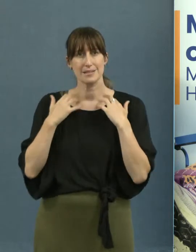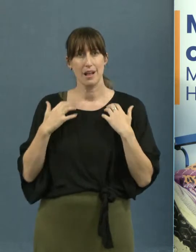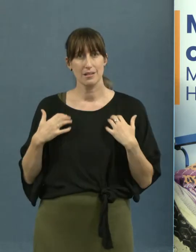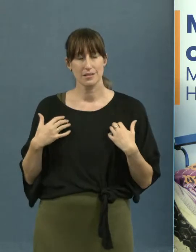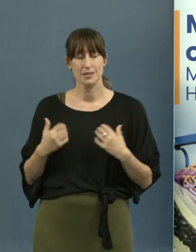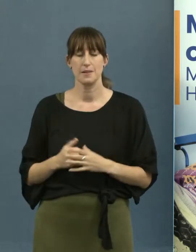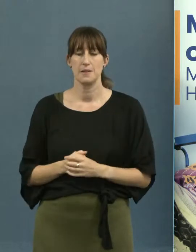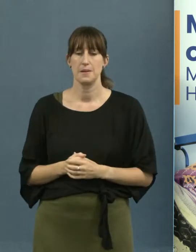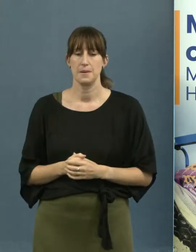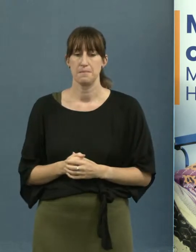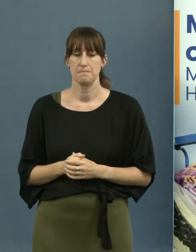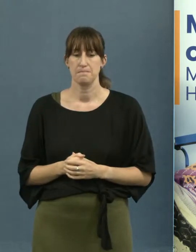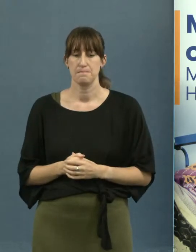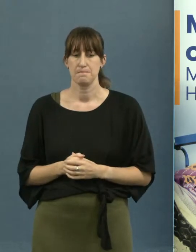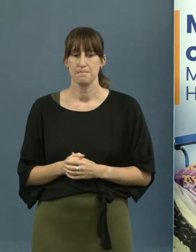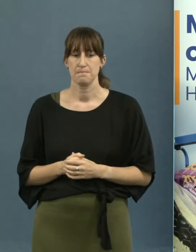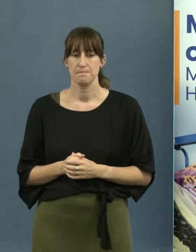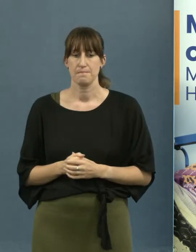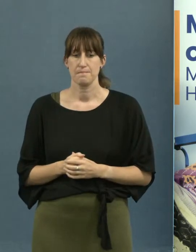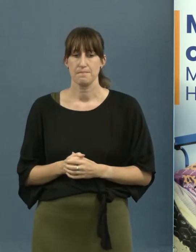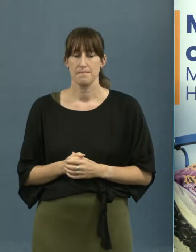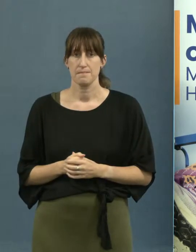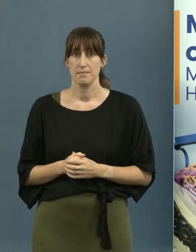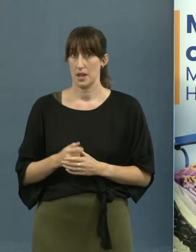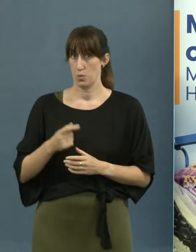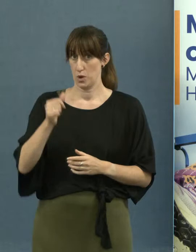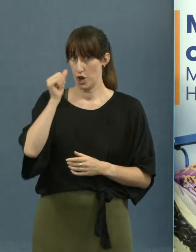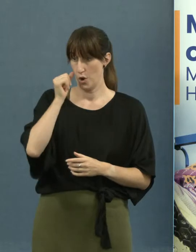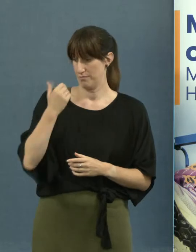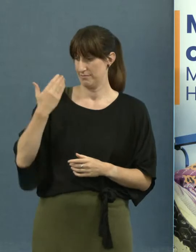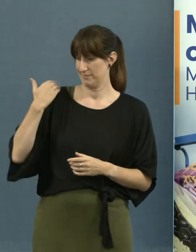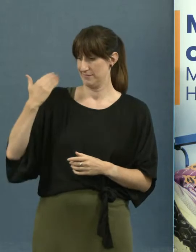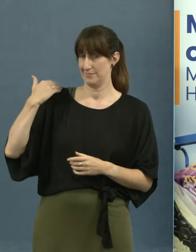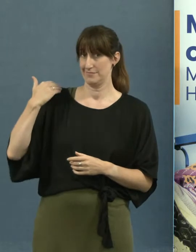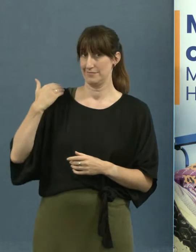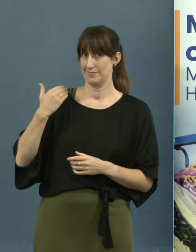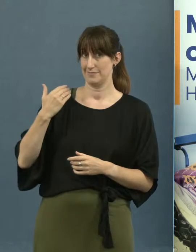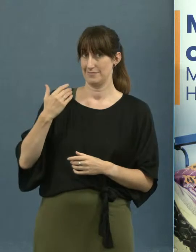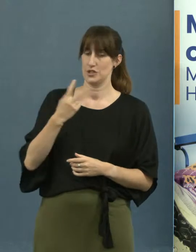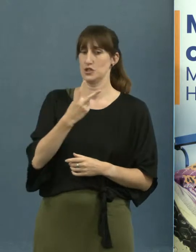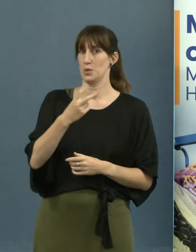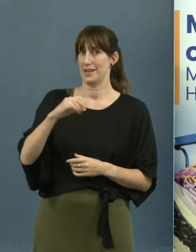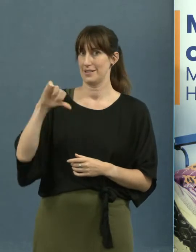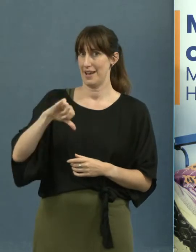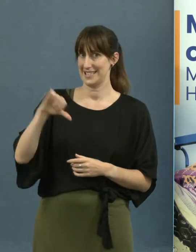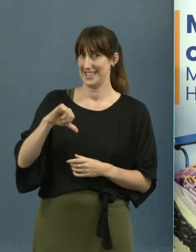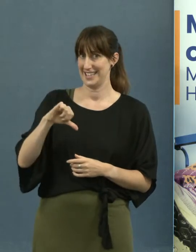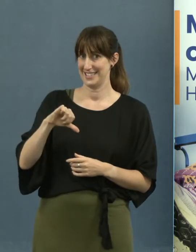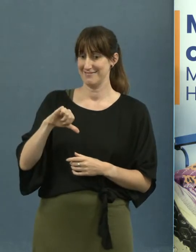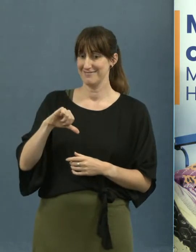against measles, and we know that we had a measles outbreak